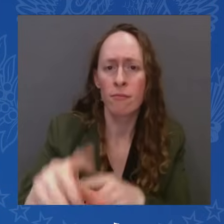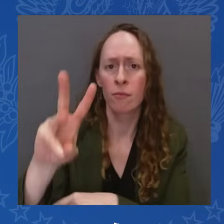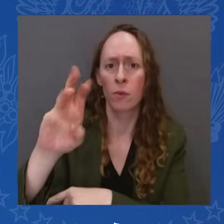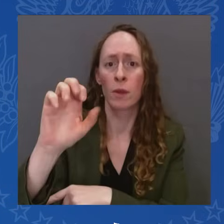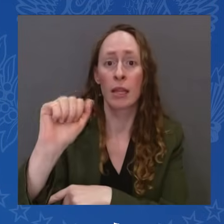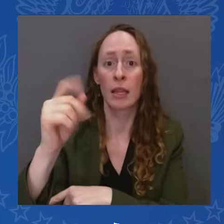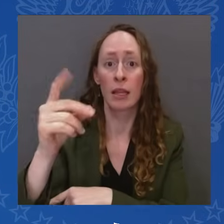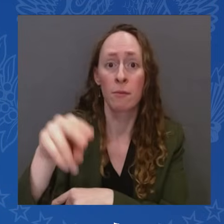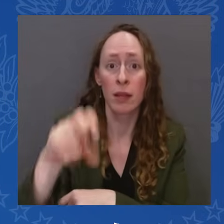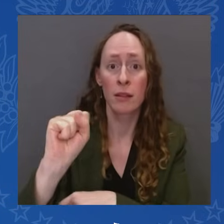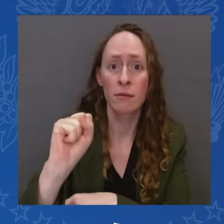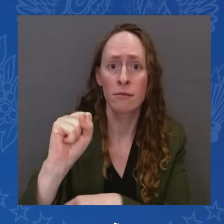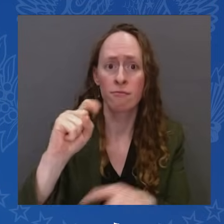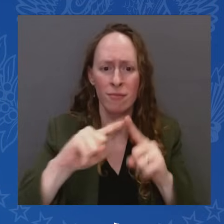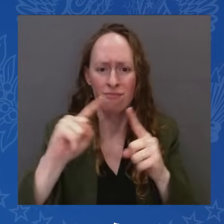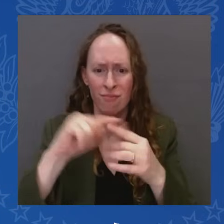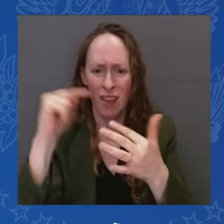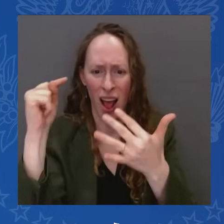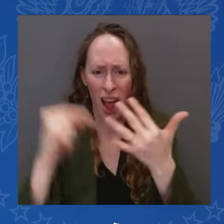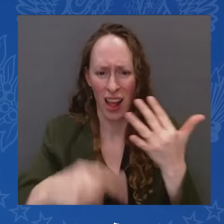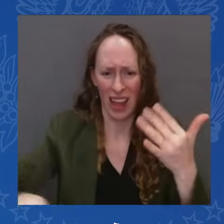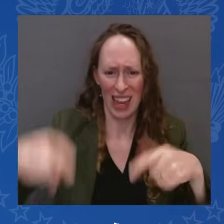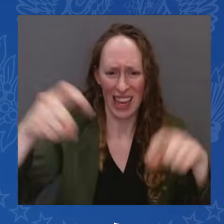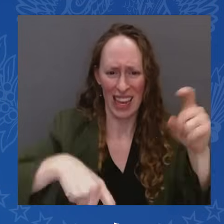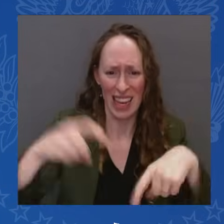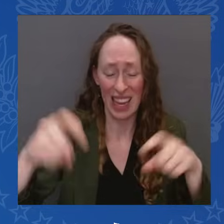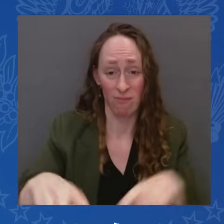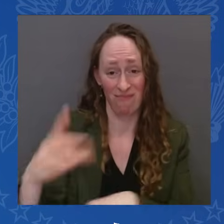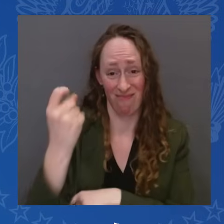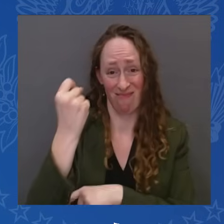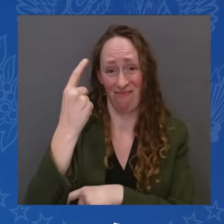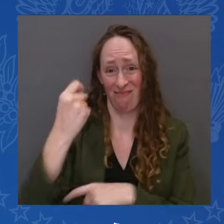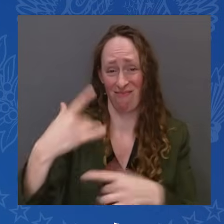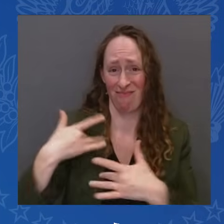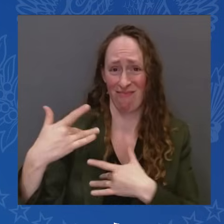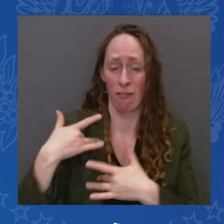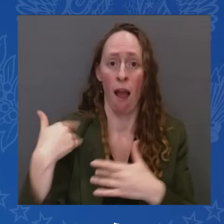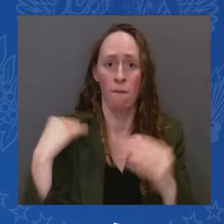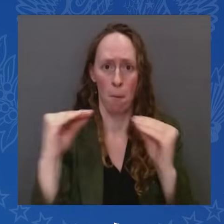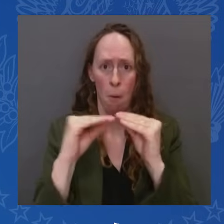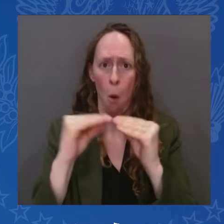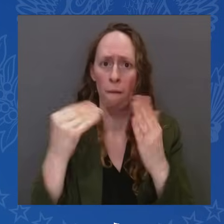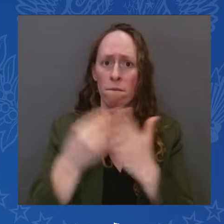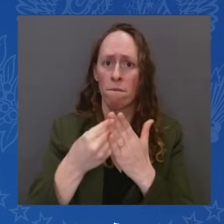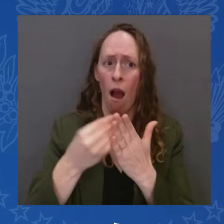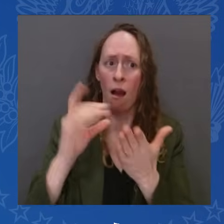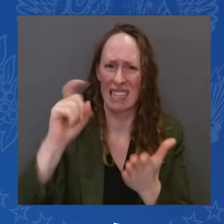respond to the urgent operational demands that it has. Putin is banking on the United States